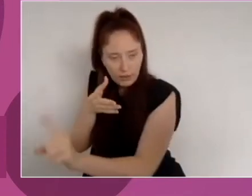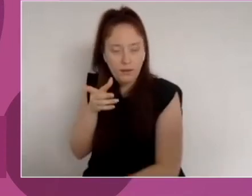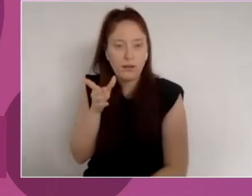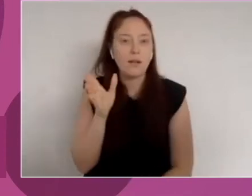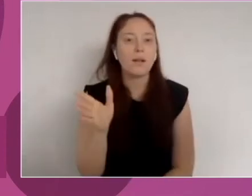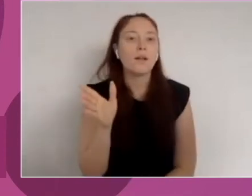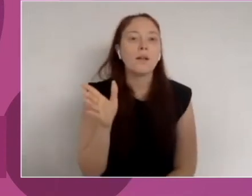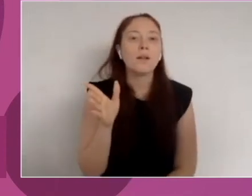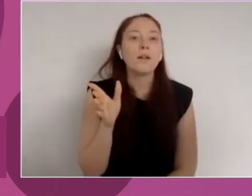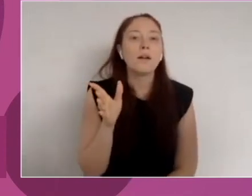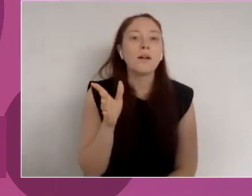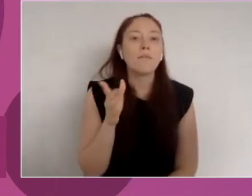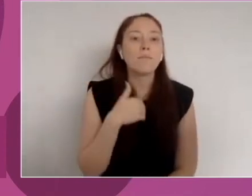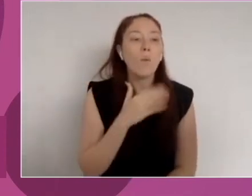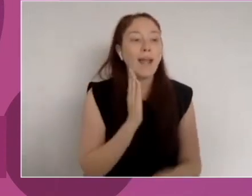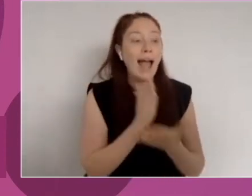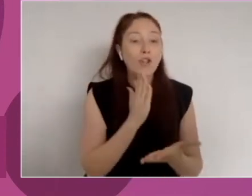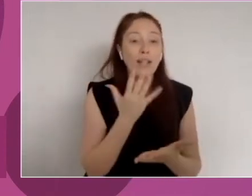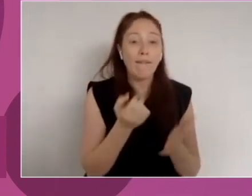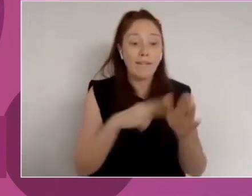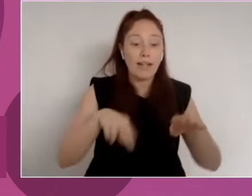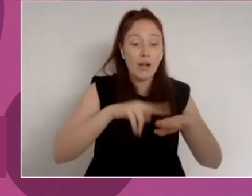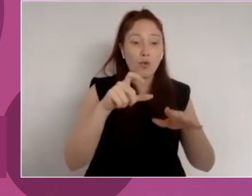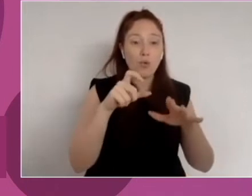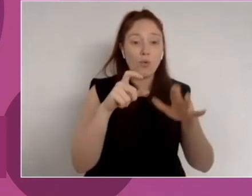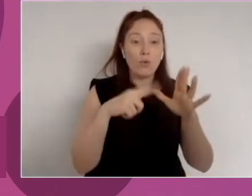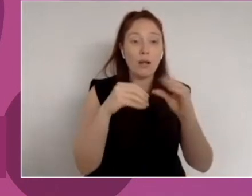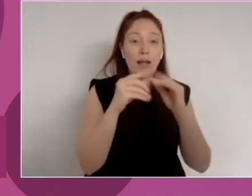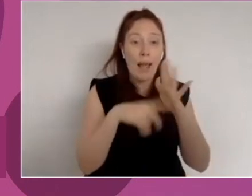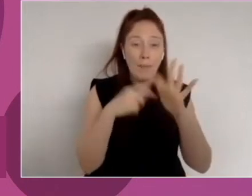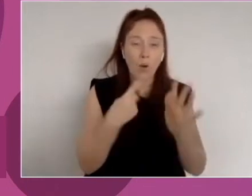we have actually had National Cabinet, after a year of negotiating, coming up with the National